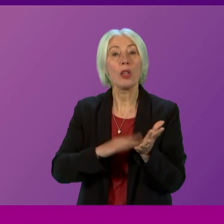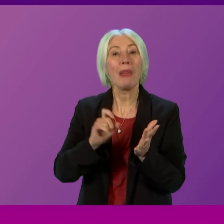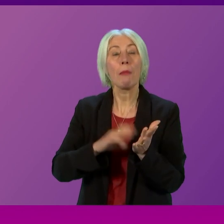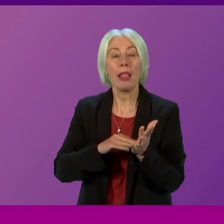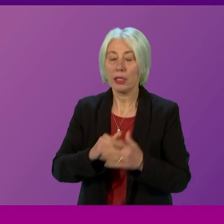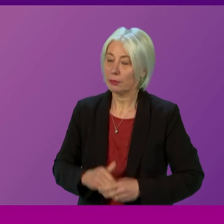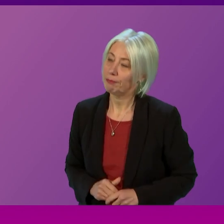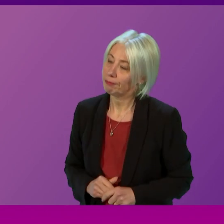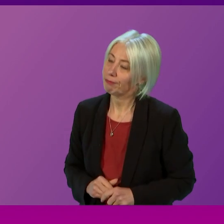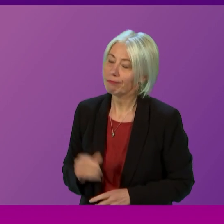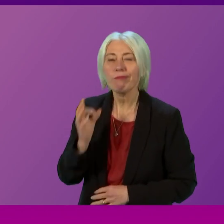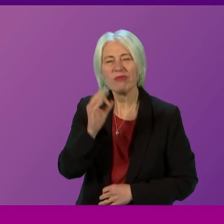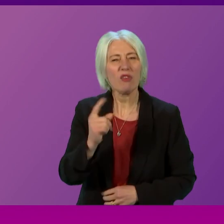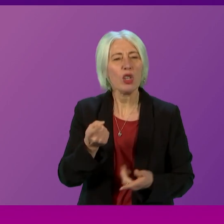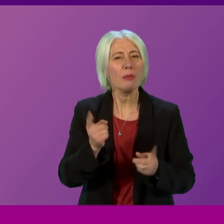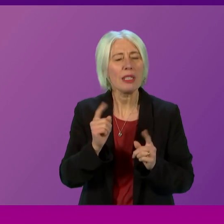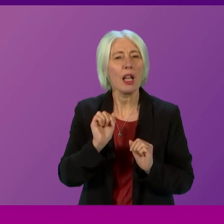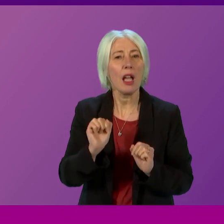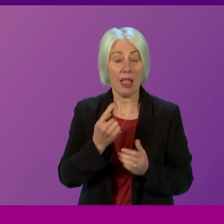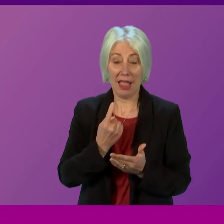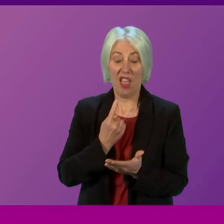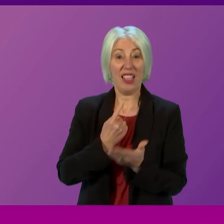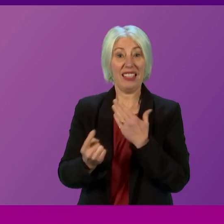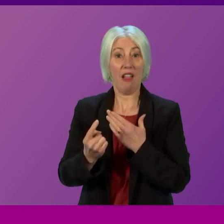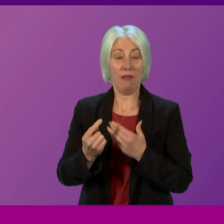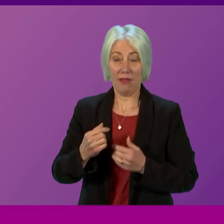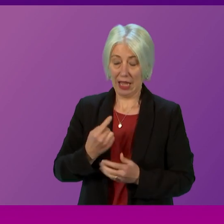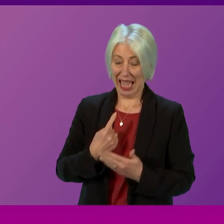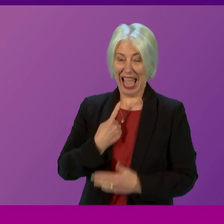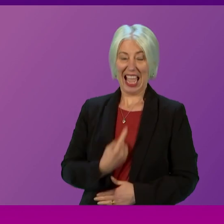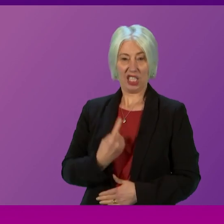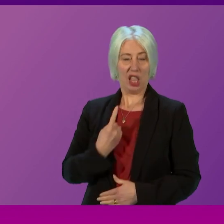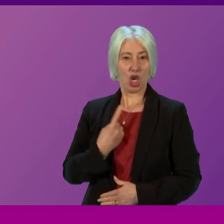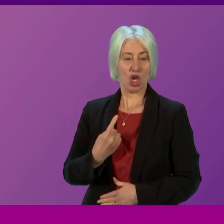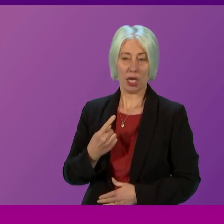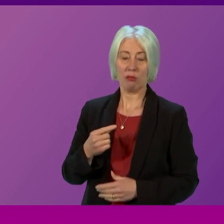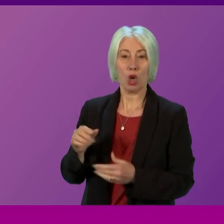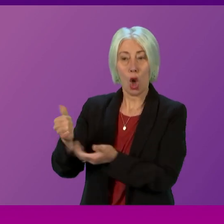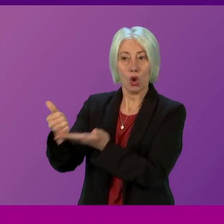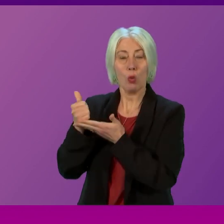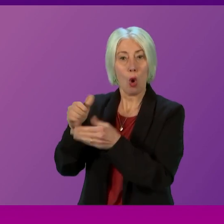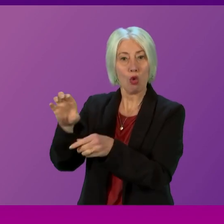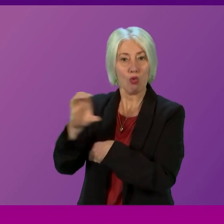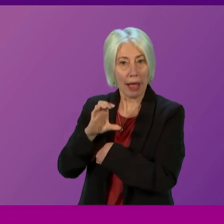To ask the First Minister what impact the self-isolation support grant has had on low-income workers who have contracted Covid-19.